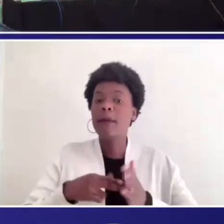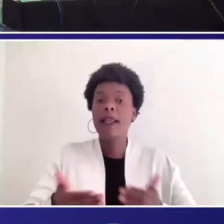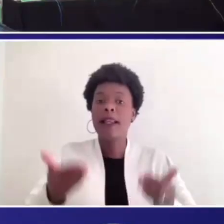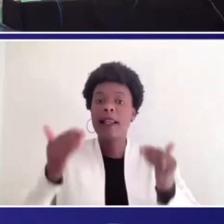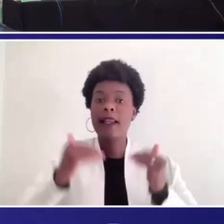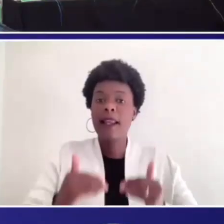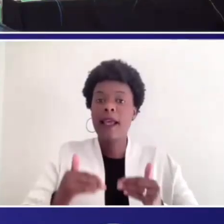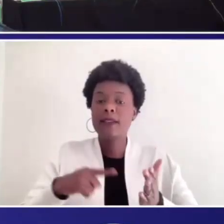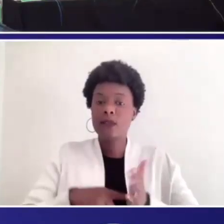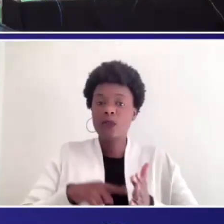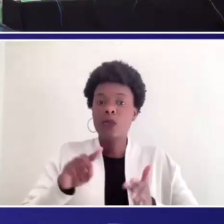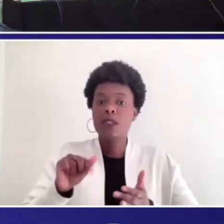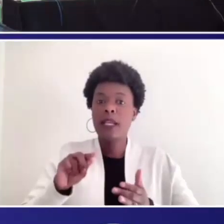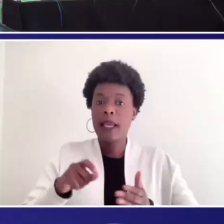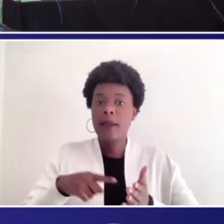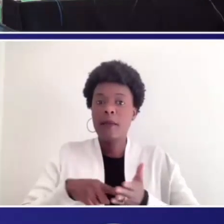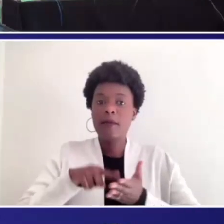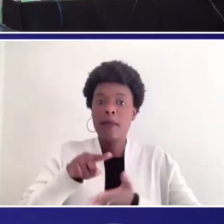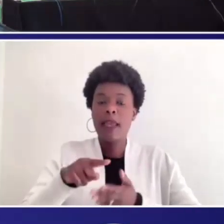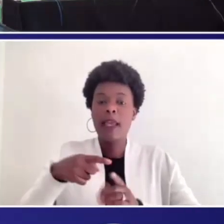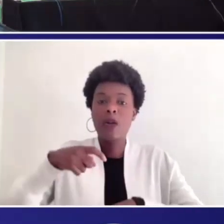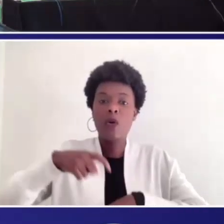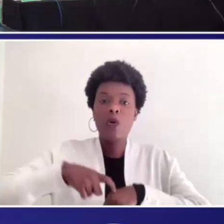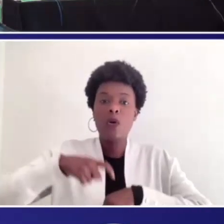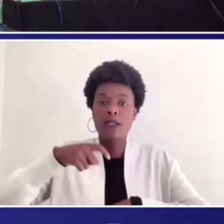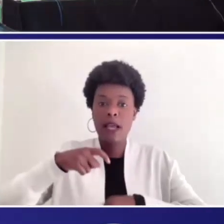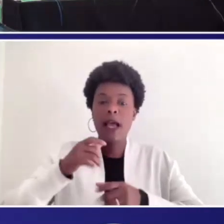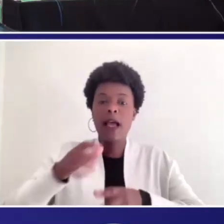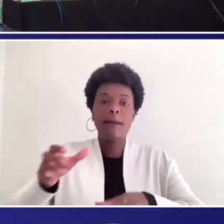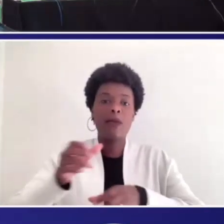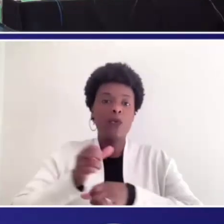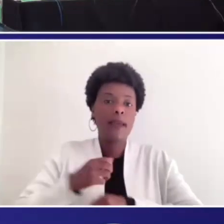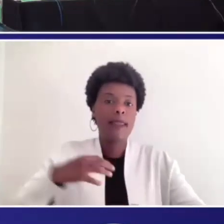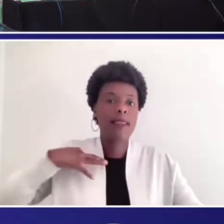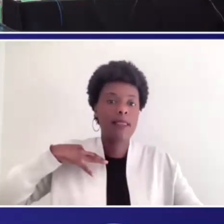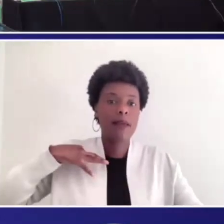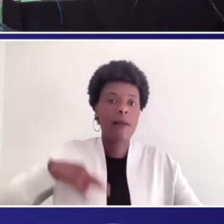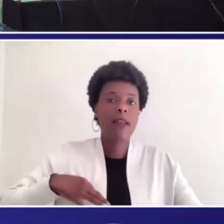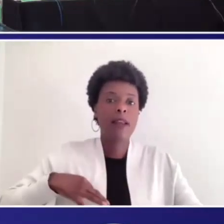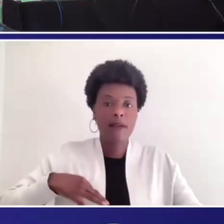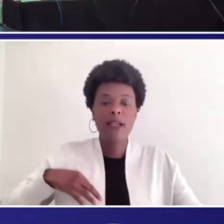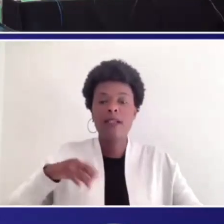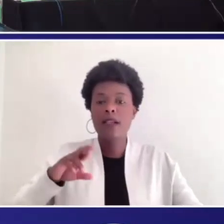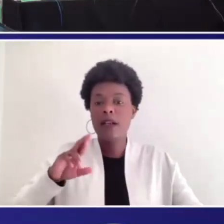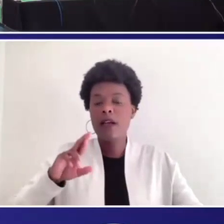have paid it on time, you would reap the benefits of the Repayment Assistance Plans,